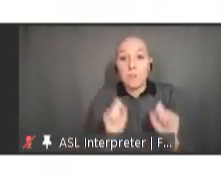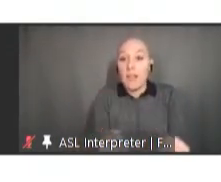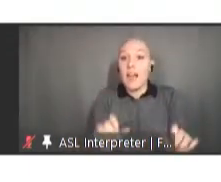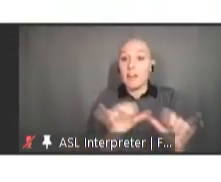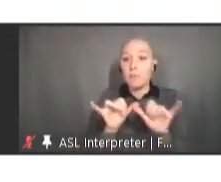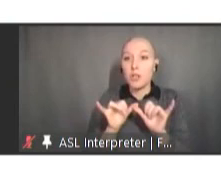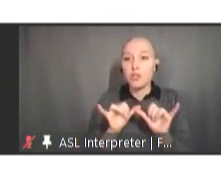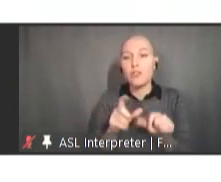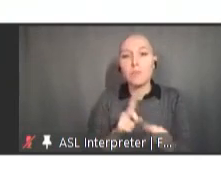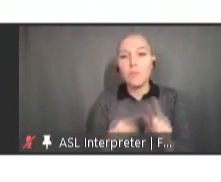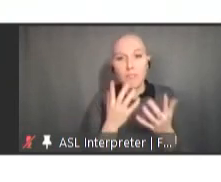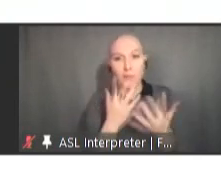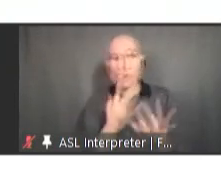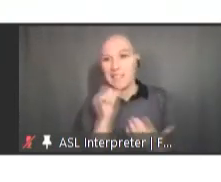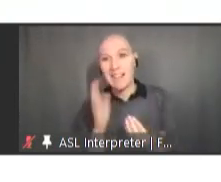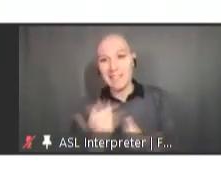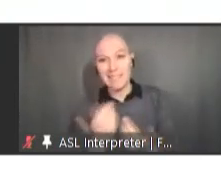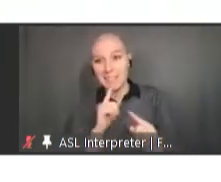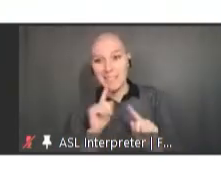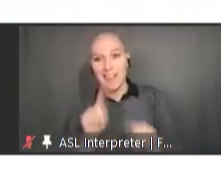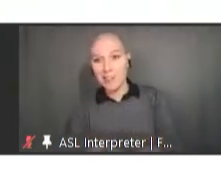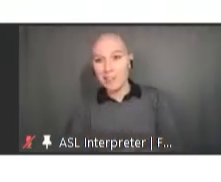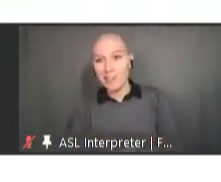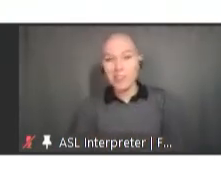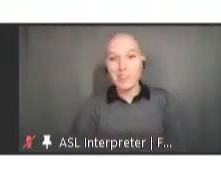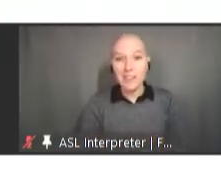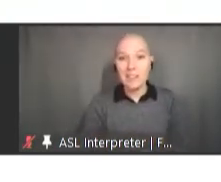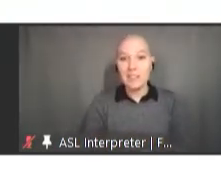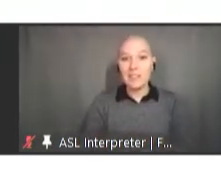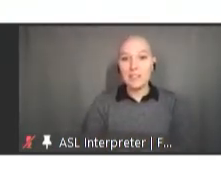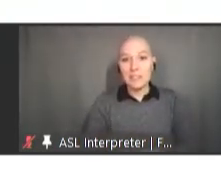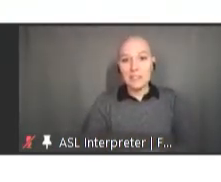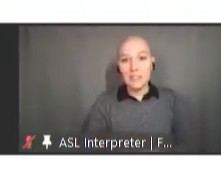Daniel Hoft: